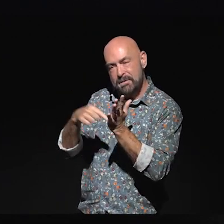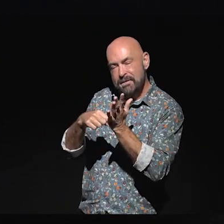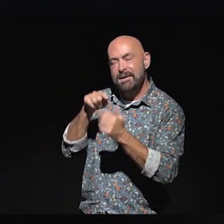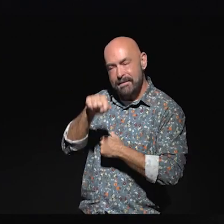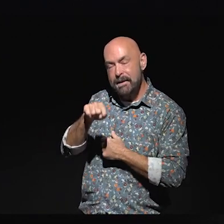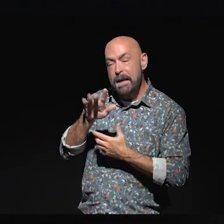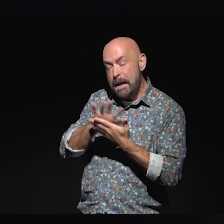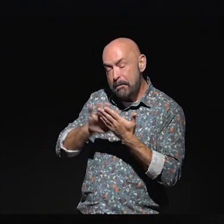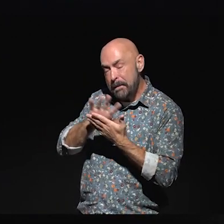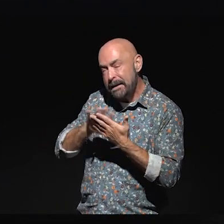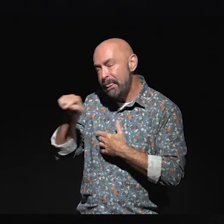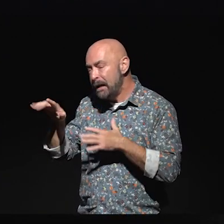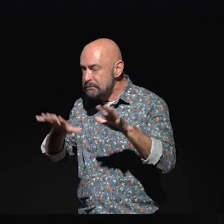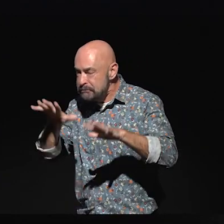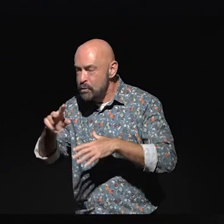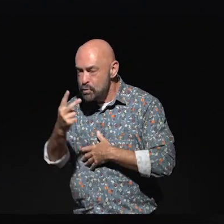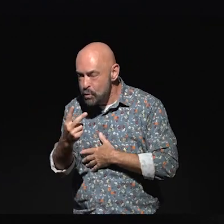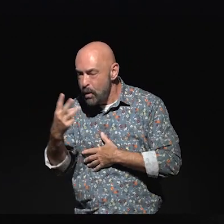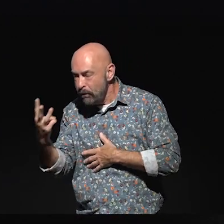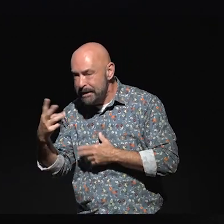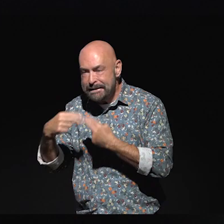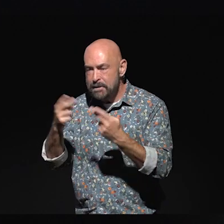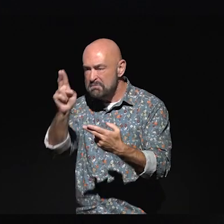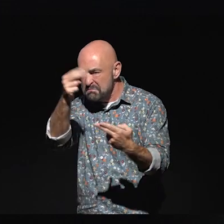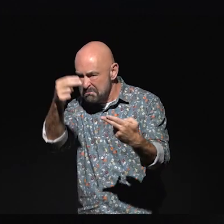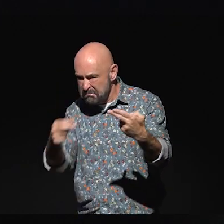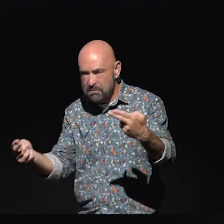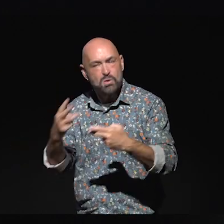which may have taken two, three, four days to complete.